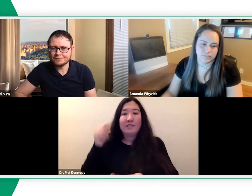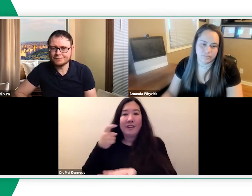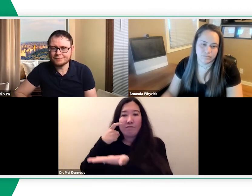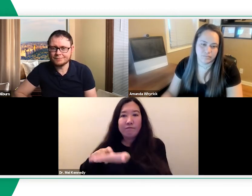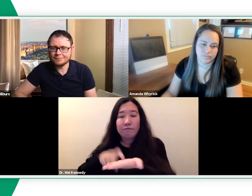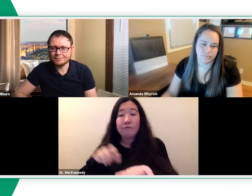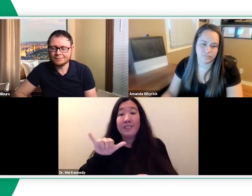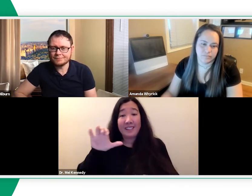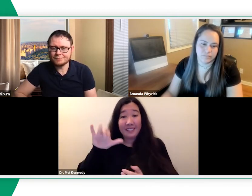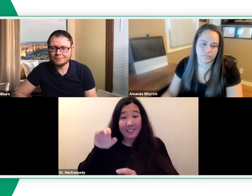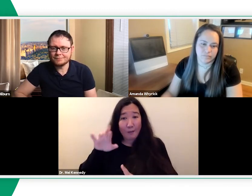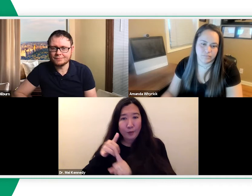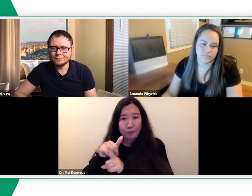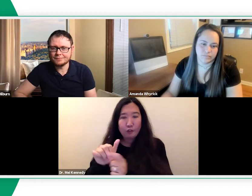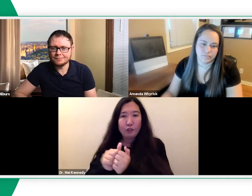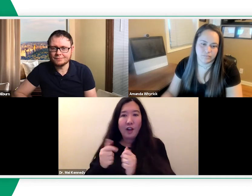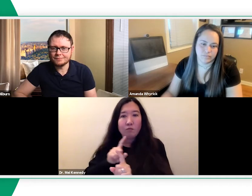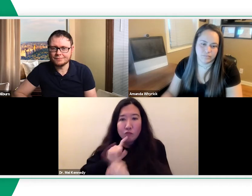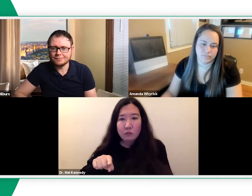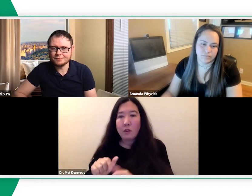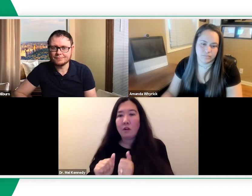knowledge. So, now's the time to educate yourselves,